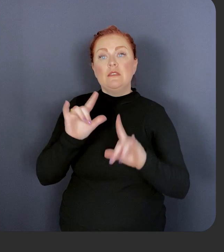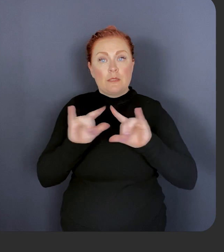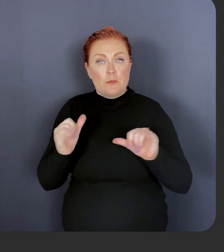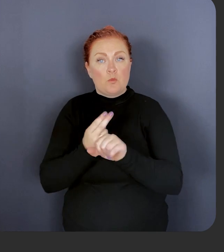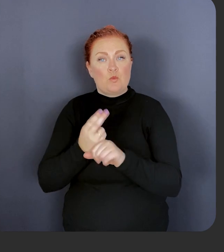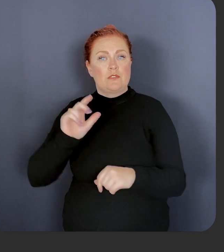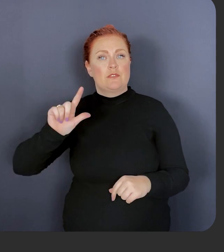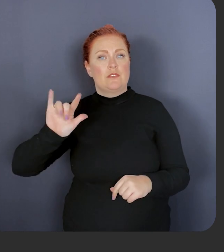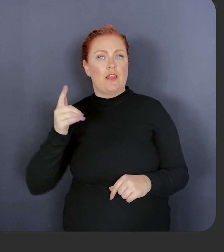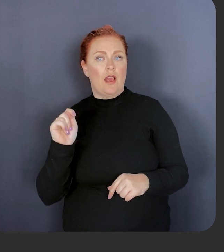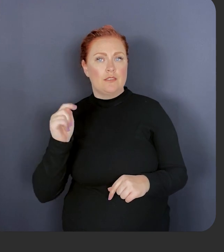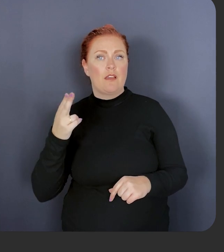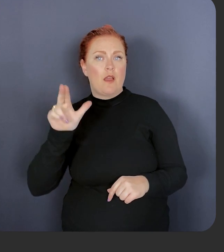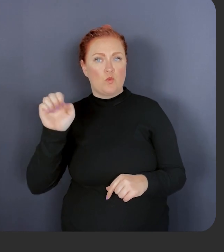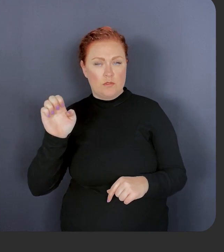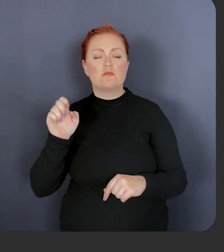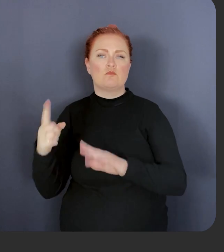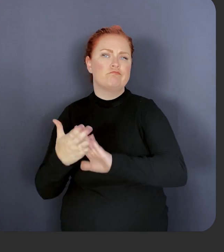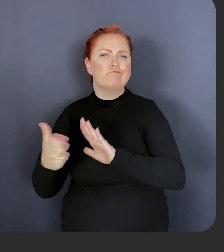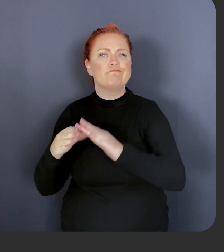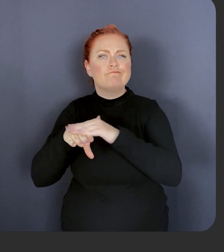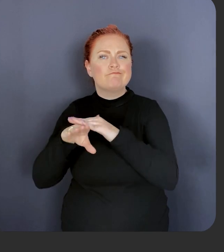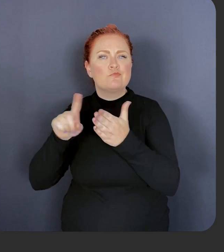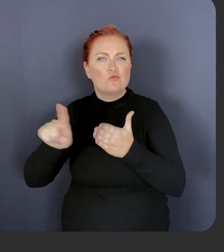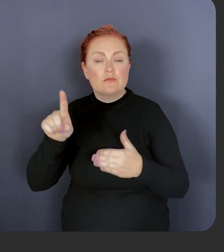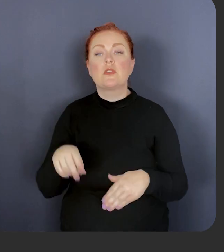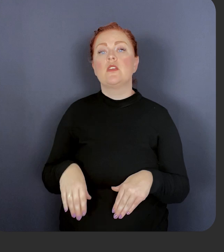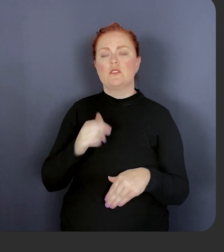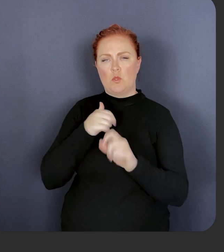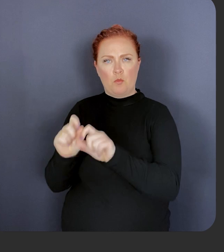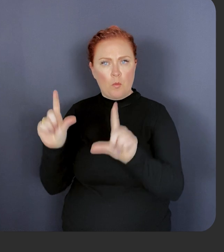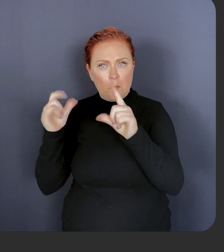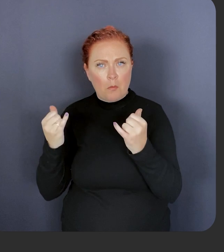to run accessibility tests. So if I enter Lighthouse within my console,